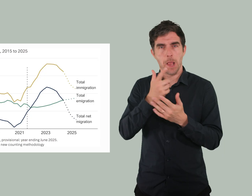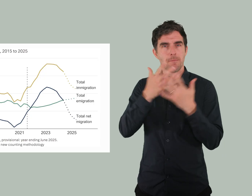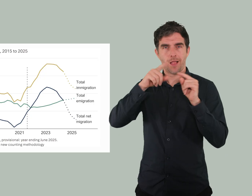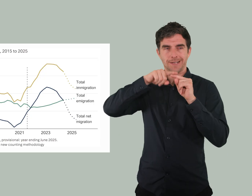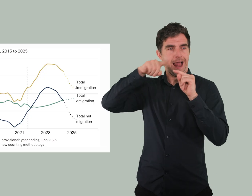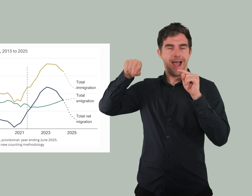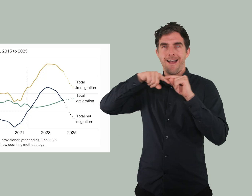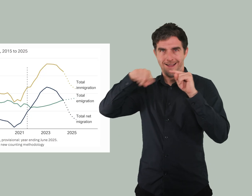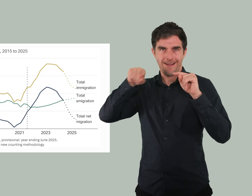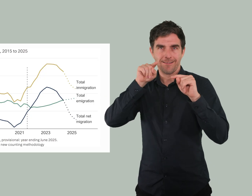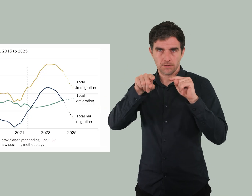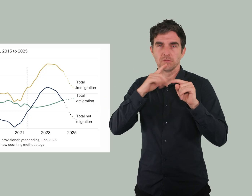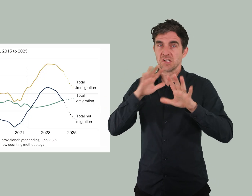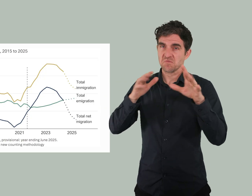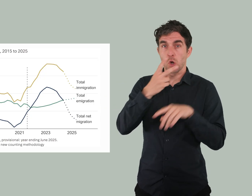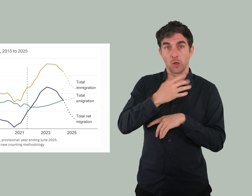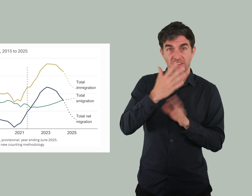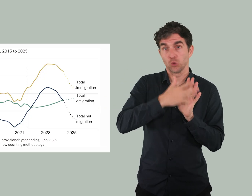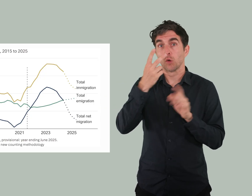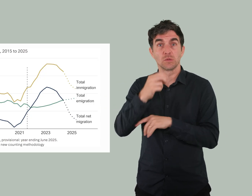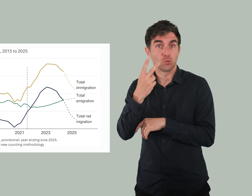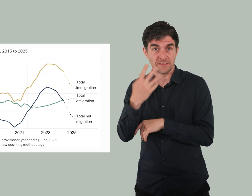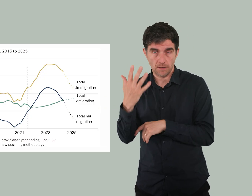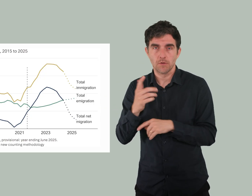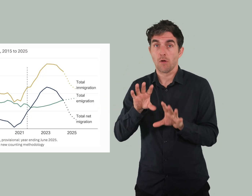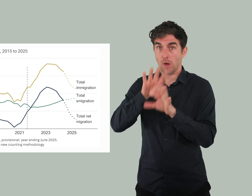A multi-line chart showing UK migration estimates from 2015 to 2025.